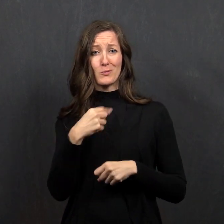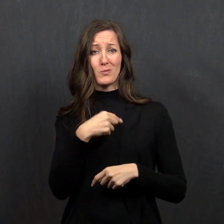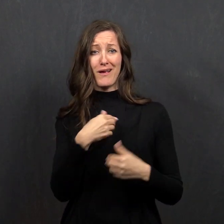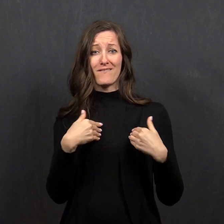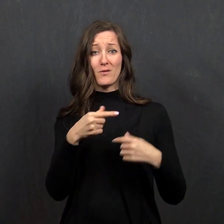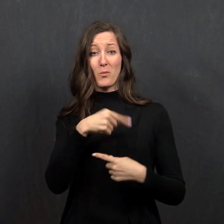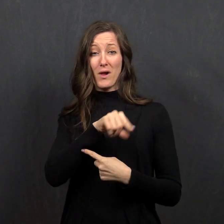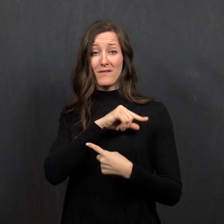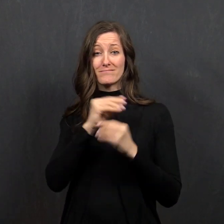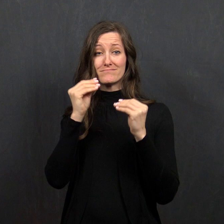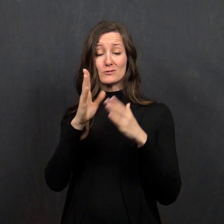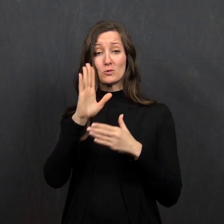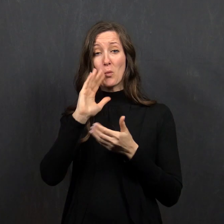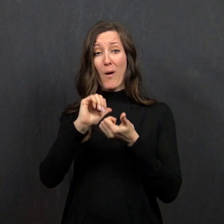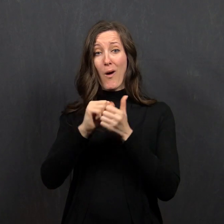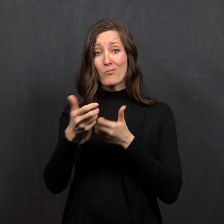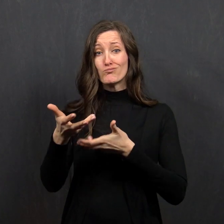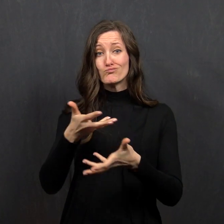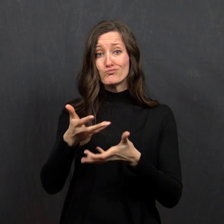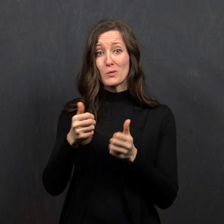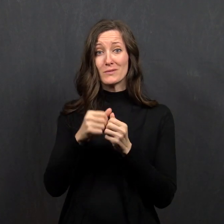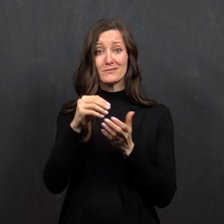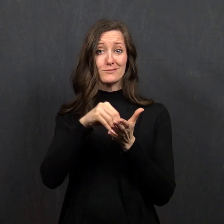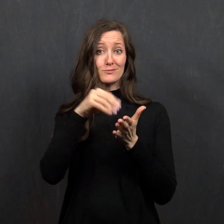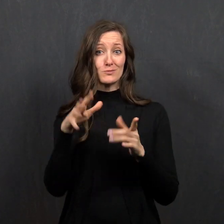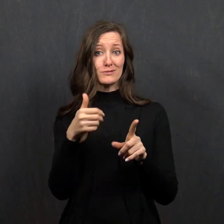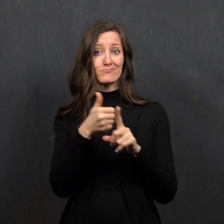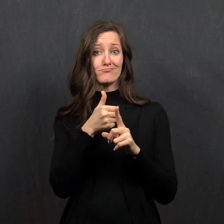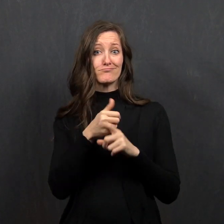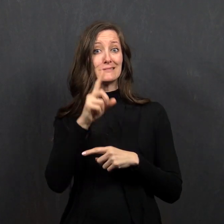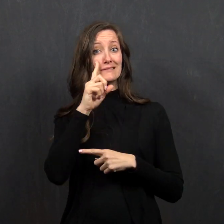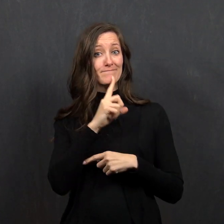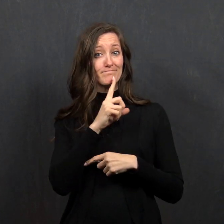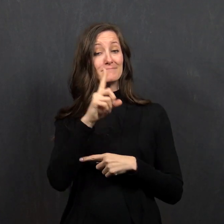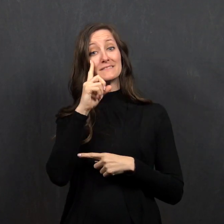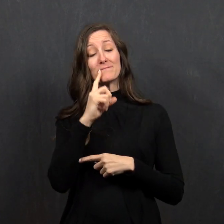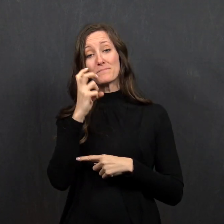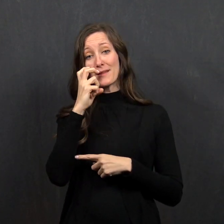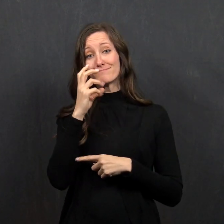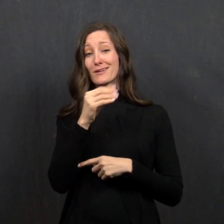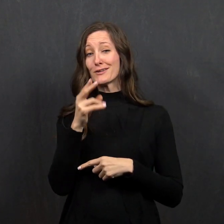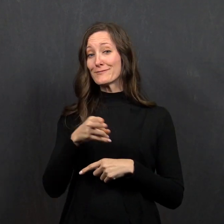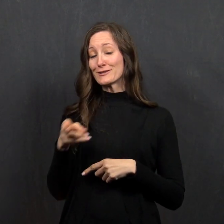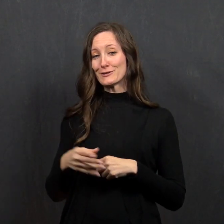so that students who are deaf, deafblind, and hard of hearing can have qualified teachers.